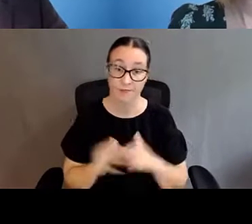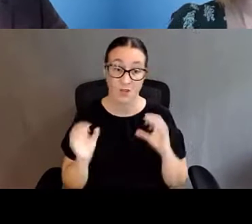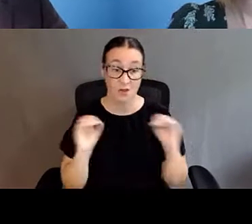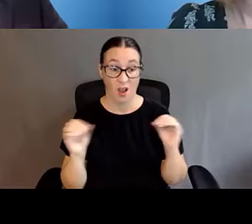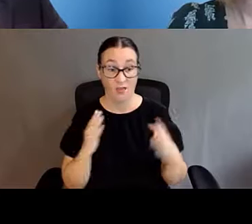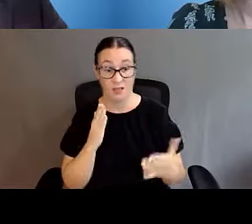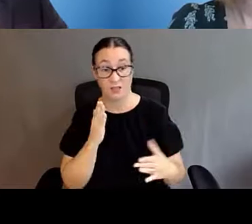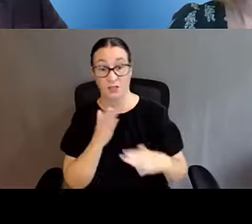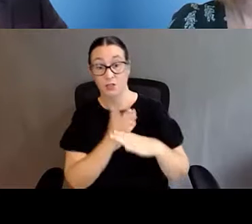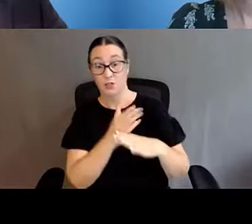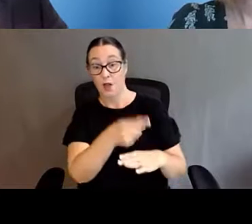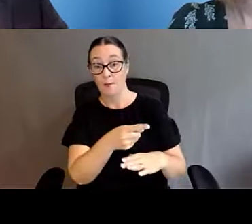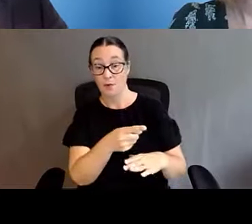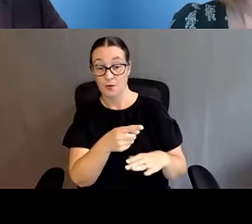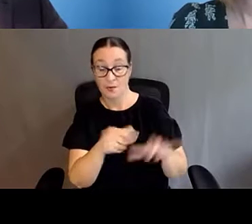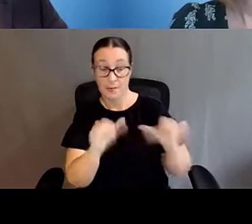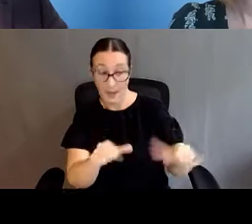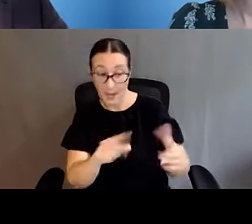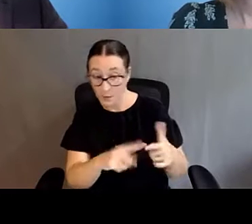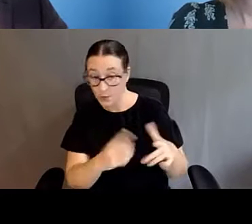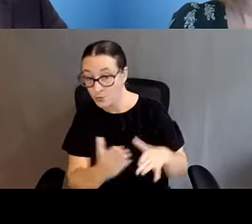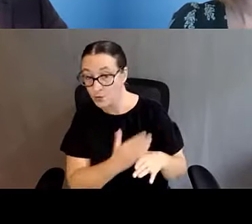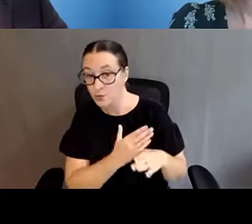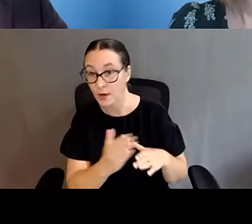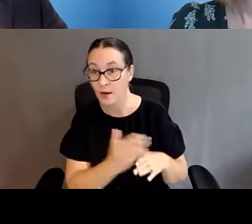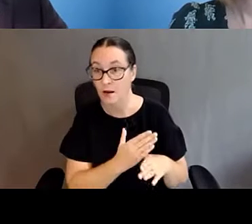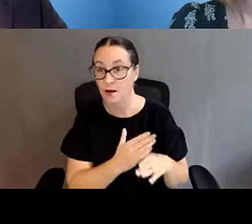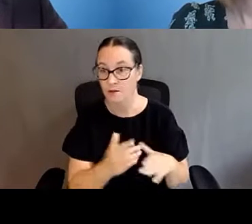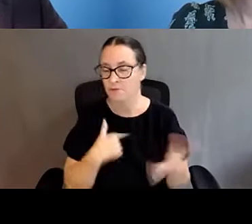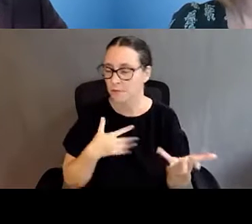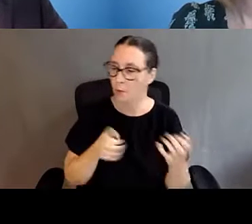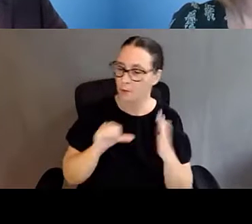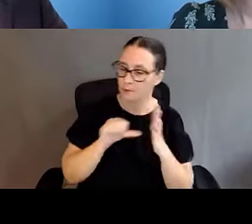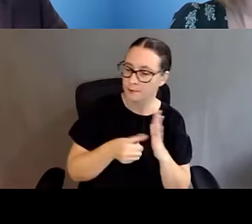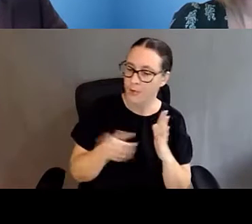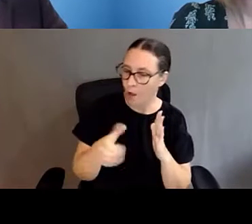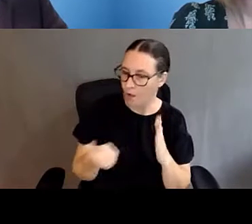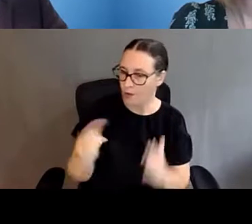to share those as well, and I do want to point out that there are other NIH policies,